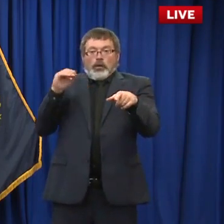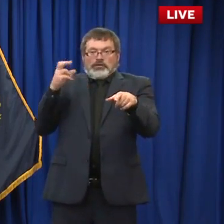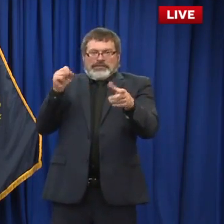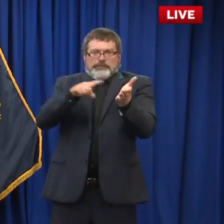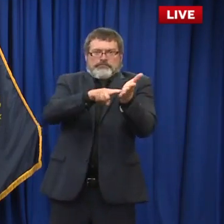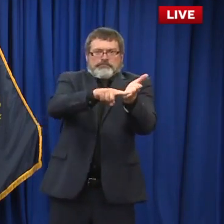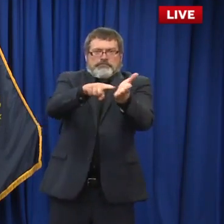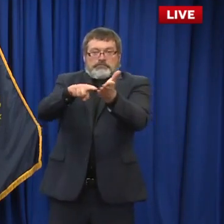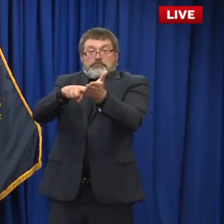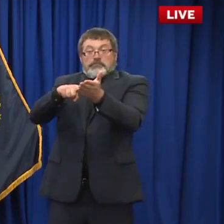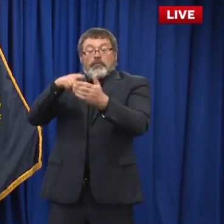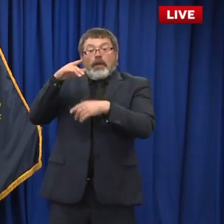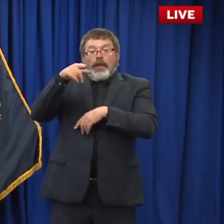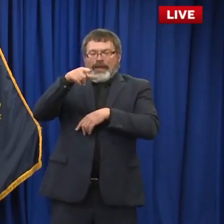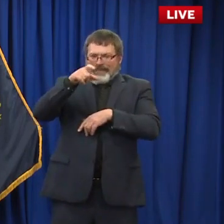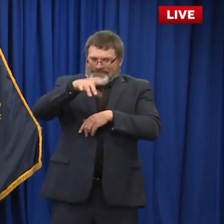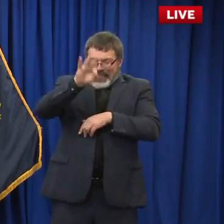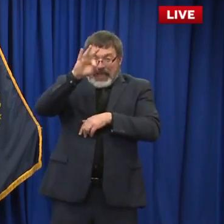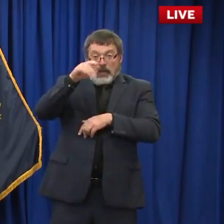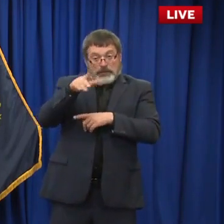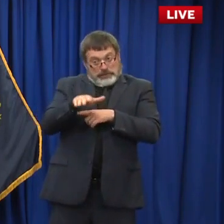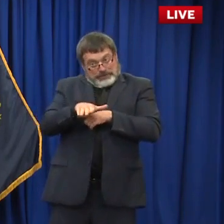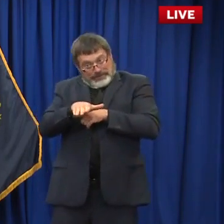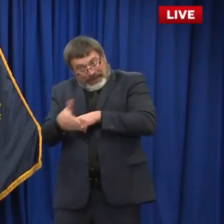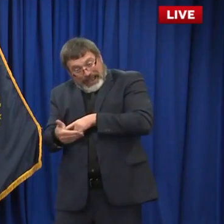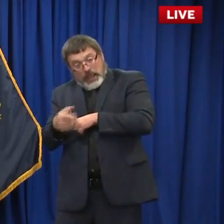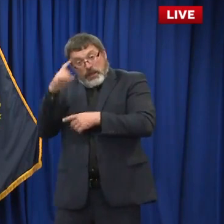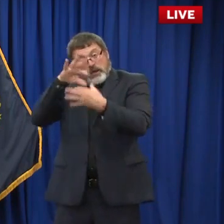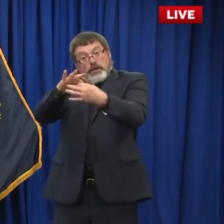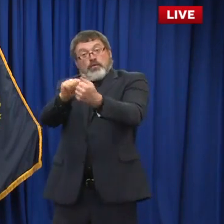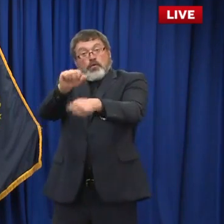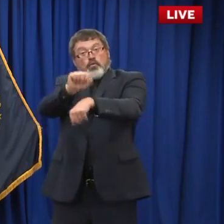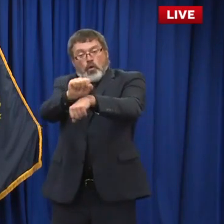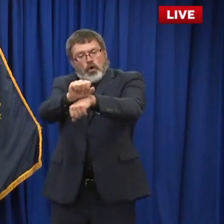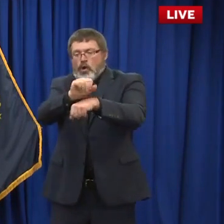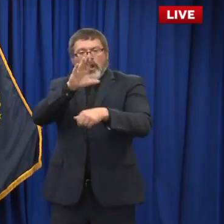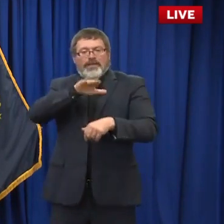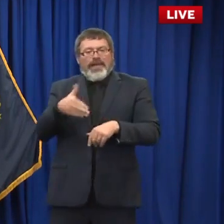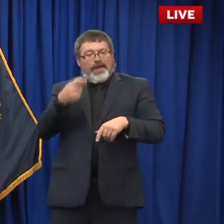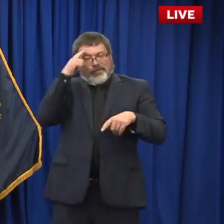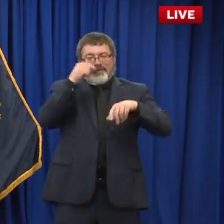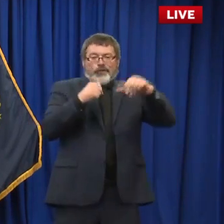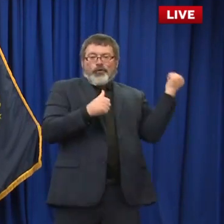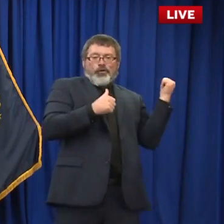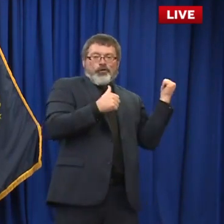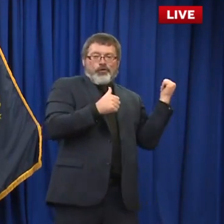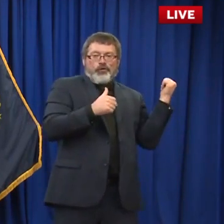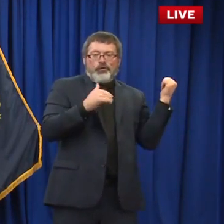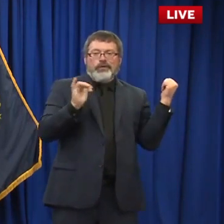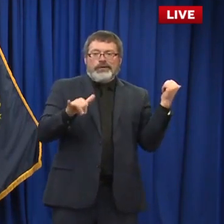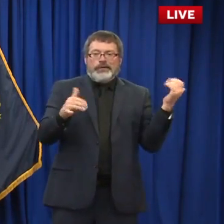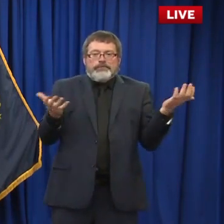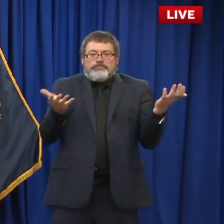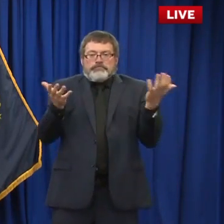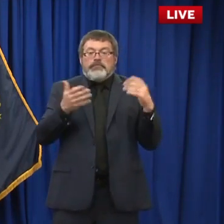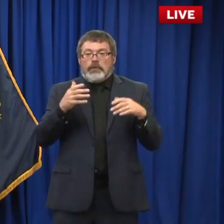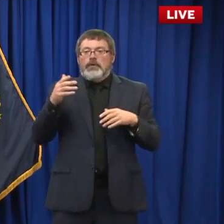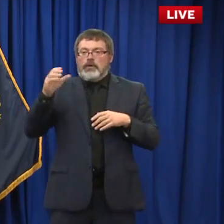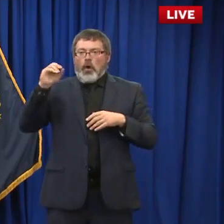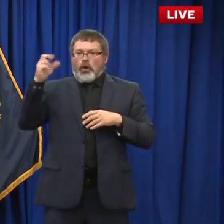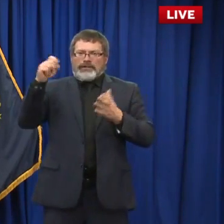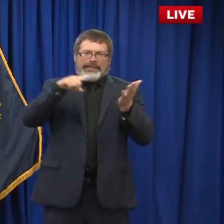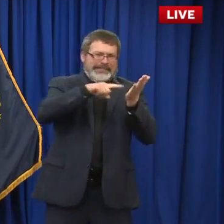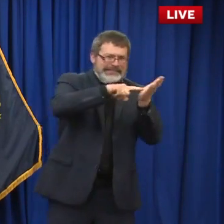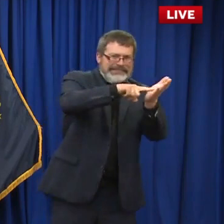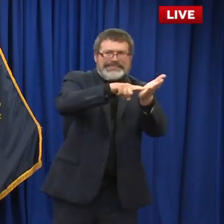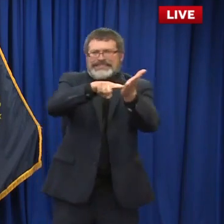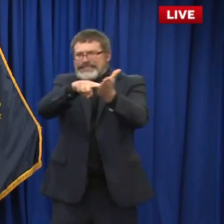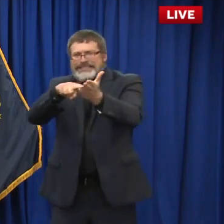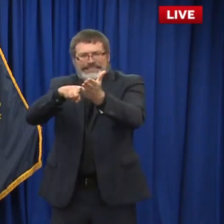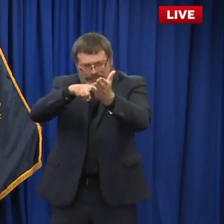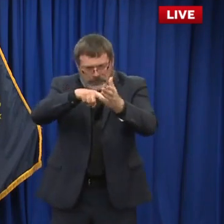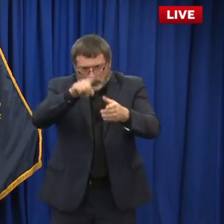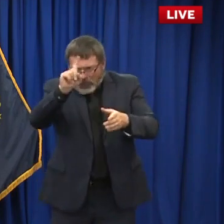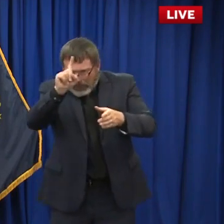THAT DOESN'T NECESSARILY MEAN THAT THEY'RE GOING TO REPORT IT TO OSHA IF THEY'VE DONE AN INVESTIGATION AND THEY'VE DETERMINED THAT THIS PERSON WAS A CLOSE CONTACT OF SOMEONE ELSE